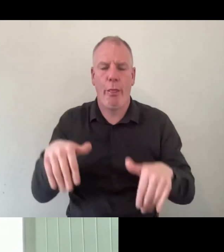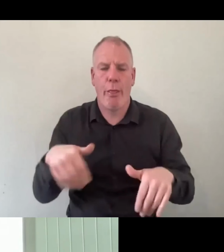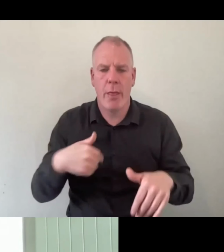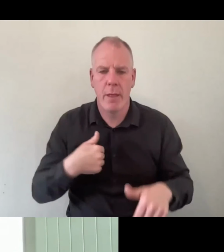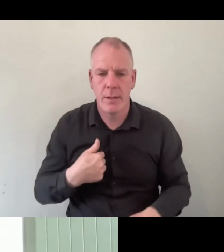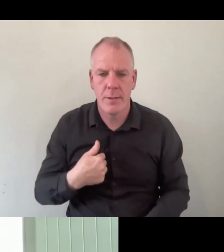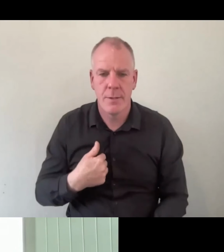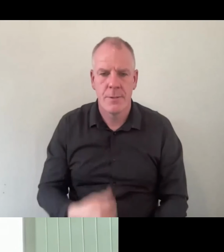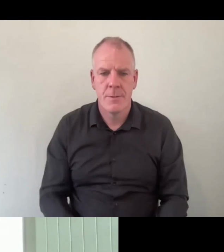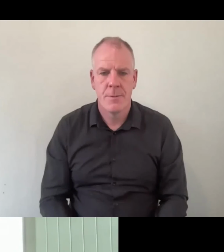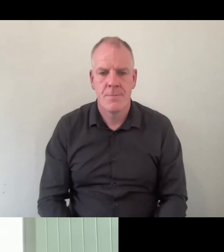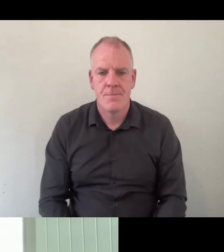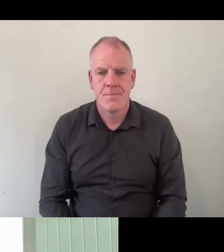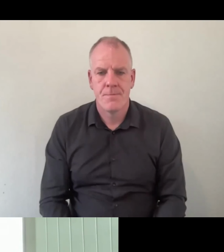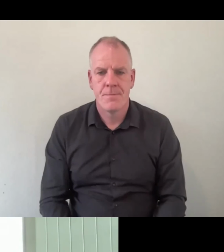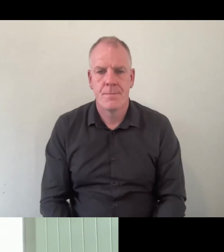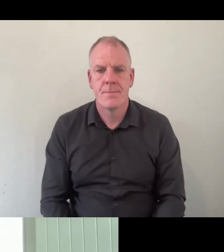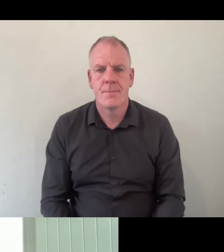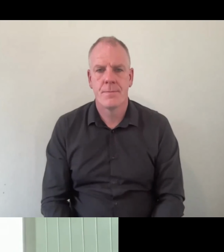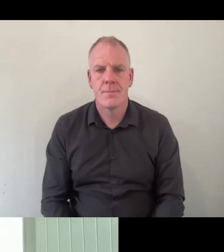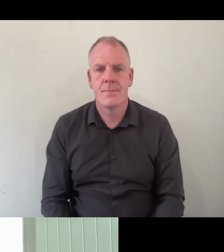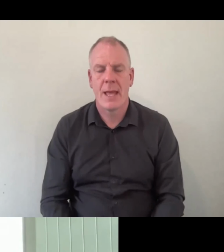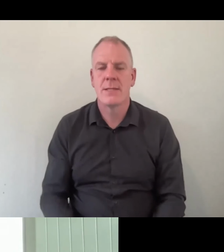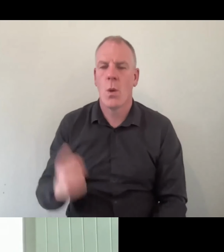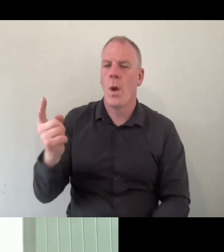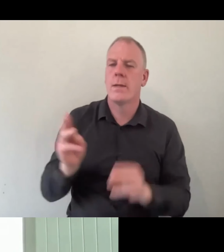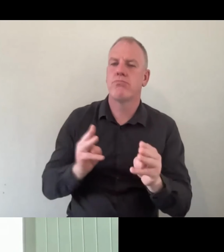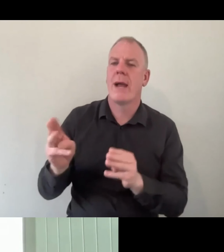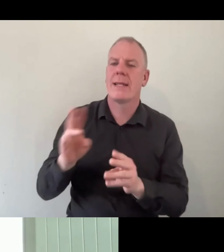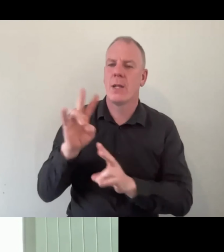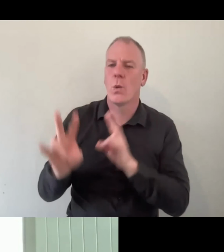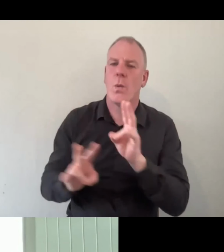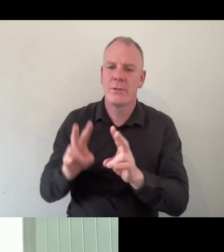Sorry, that's one of the practical questions we get asked from time to time